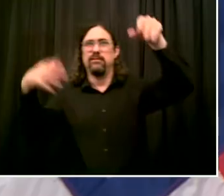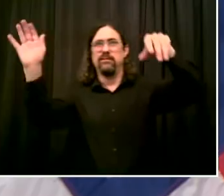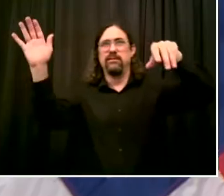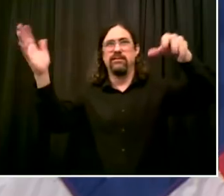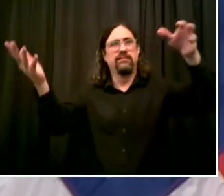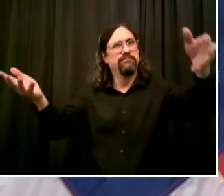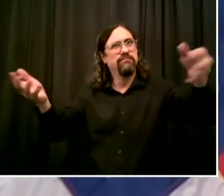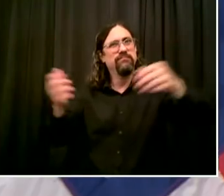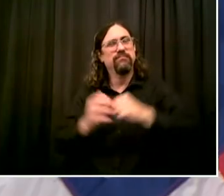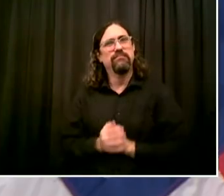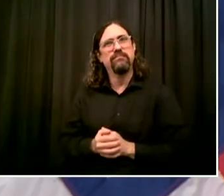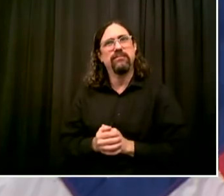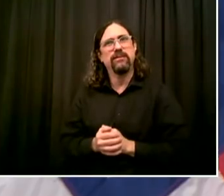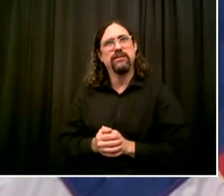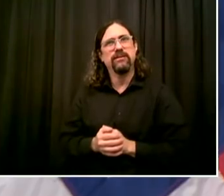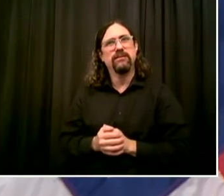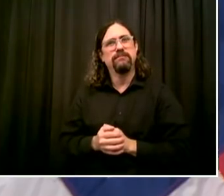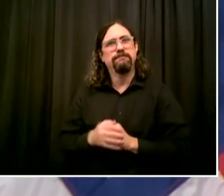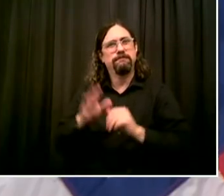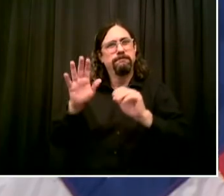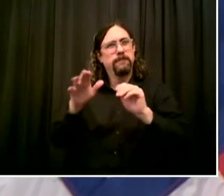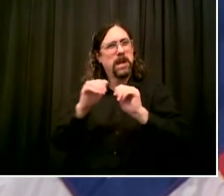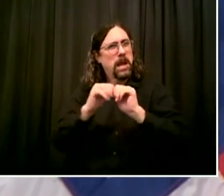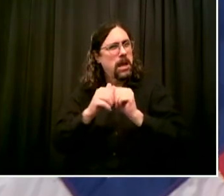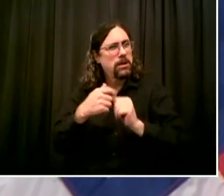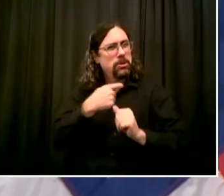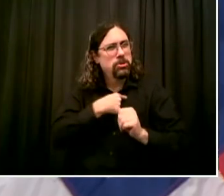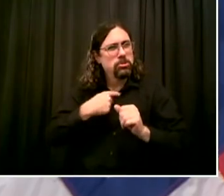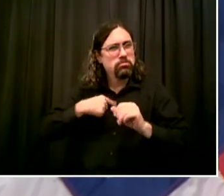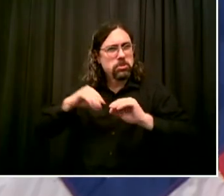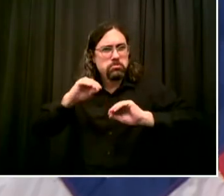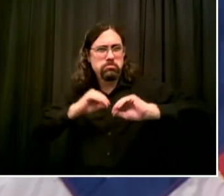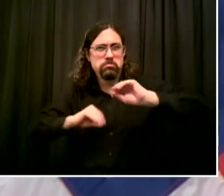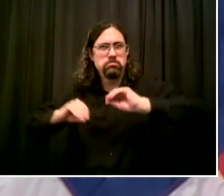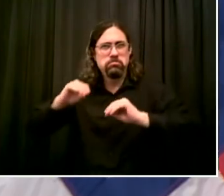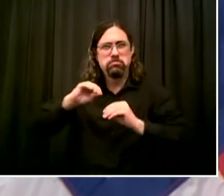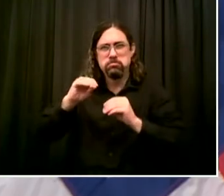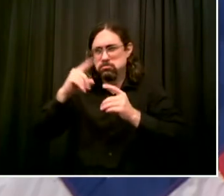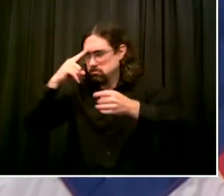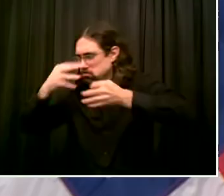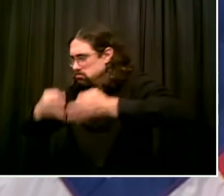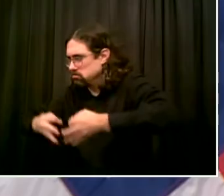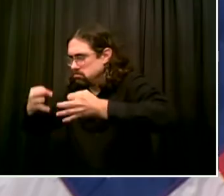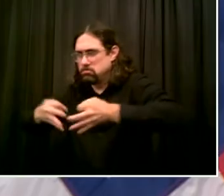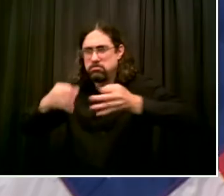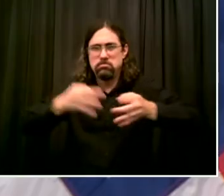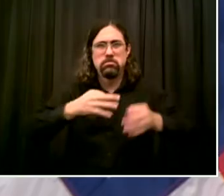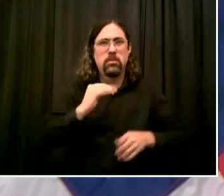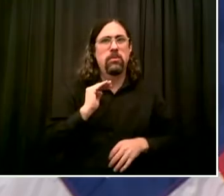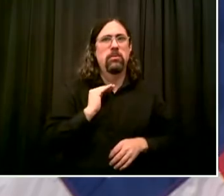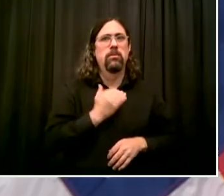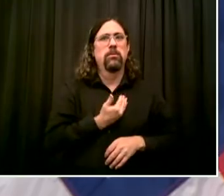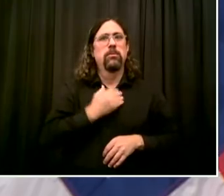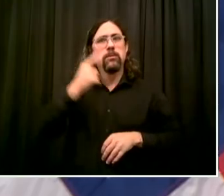DECISIONS ABOUT DEPLOYMENT, WHEN WE MAKE DECISIONS ABOUT STRATEGICALLY, HOW DO WE KEEP NEW YORKRSE SAFE? THE ANSWER TO YOUR QUESTION IS